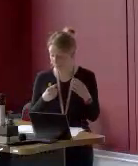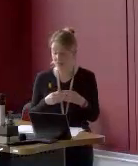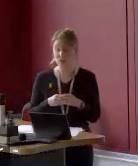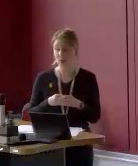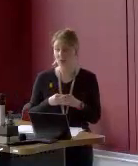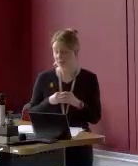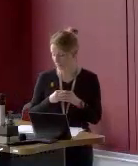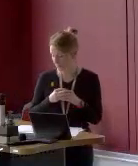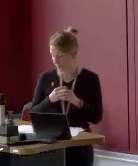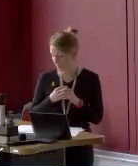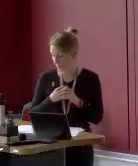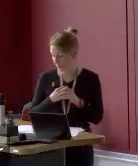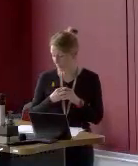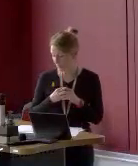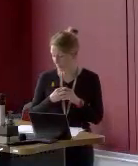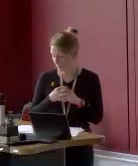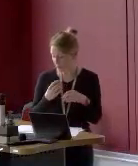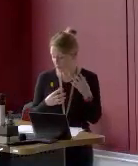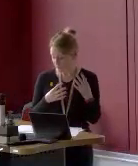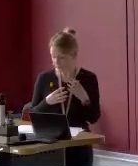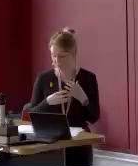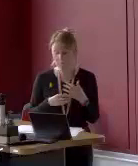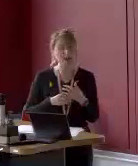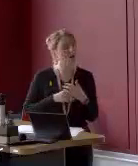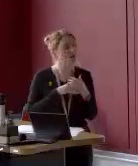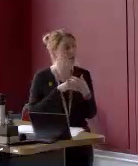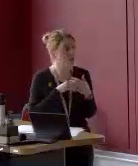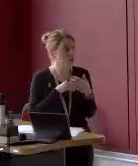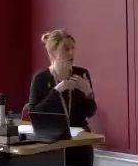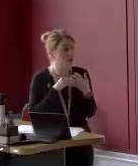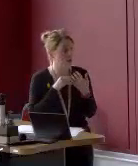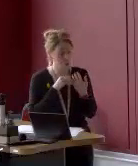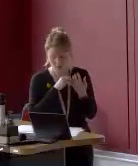I'm happy to talk about it in offline. Overall, we felt the feedback for the project was very